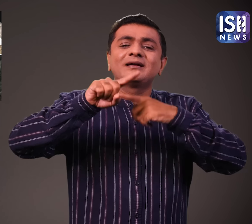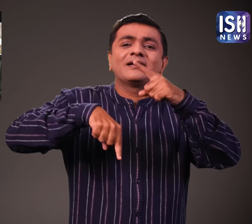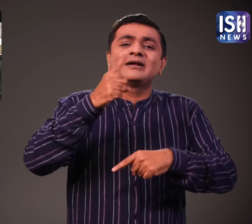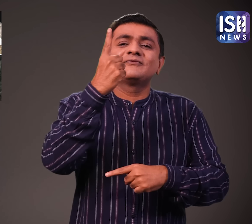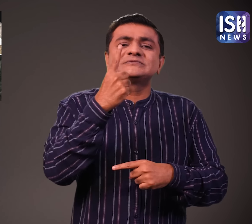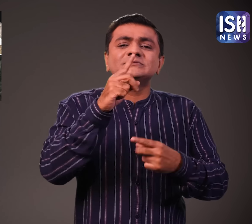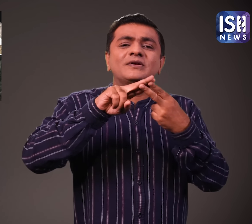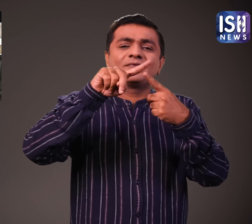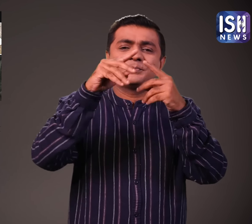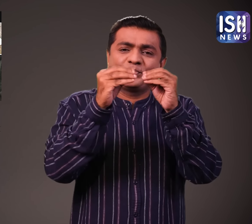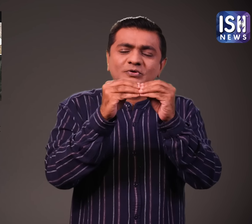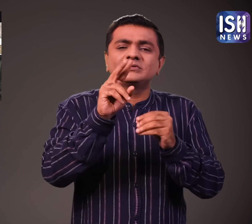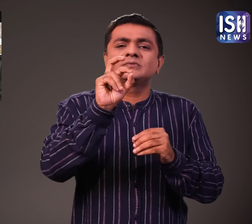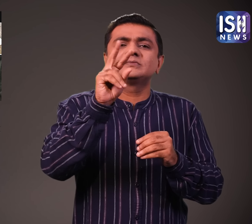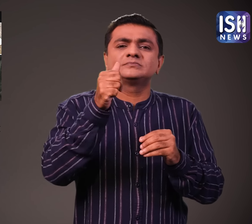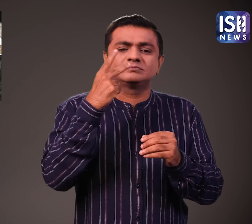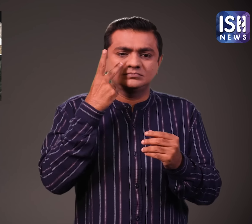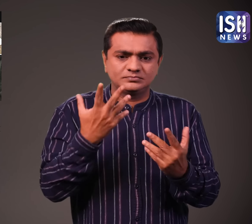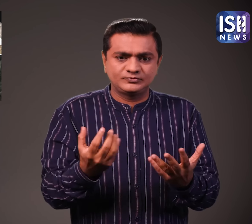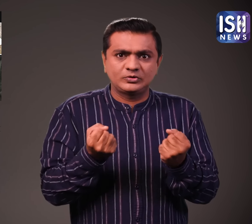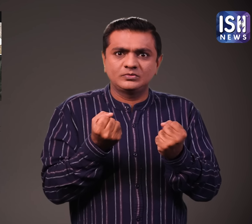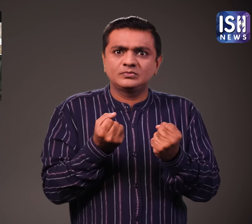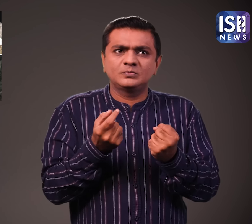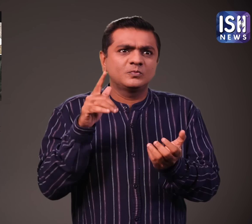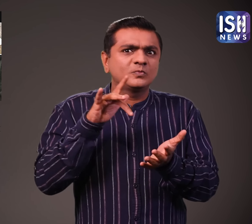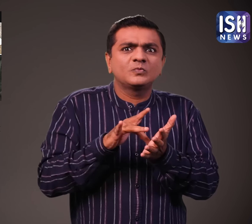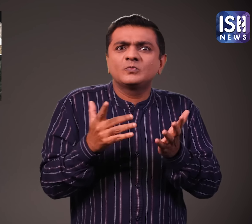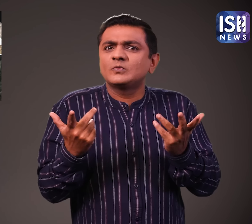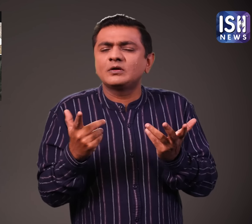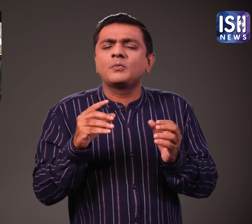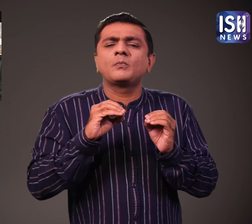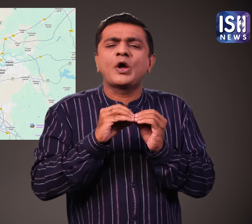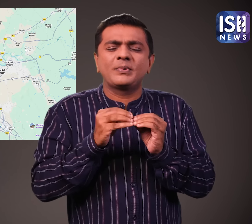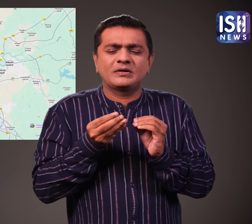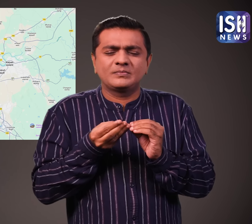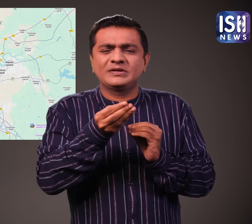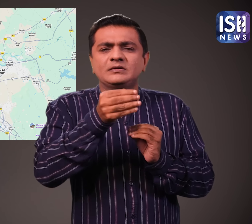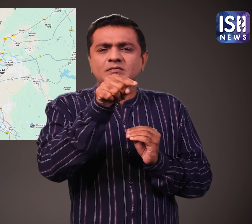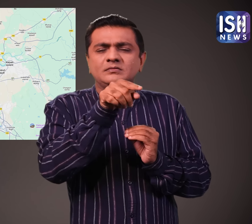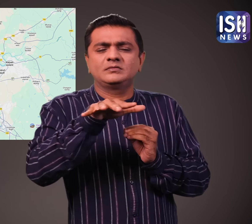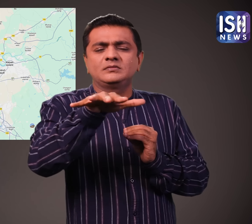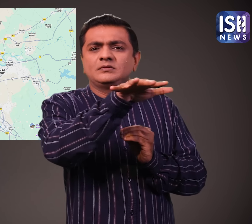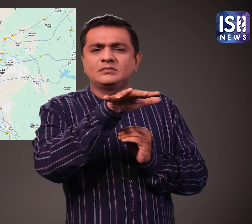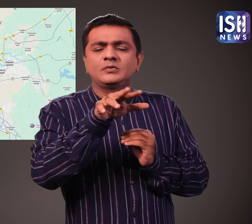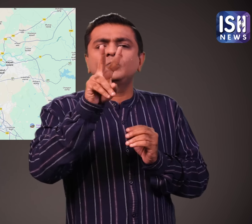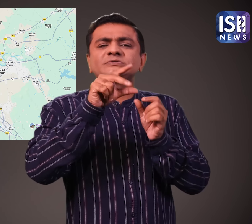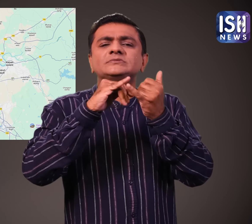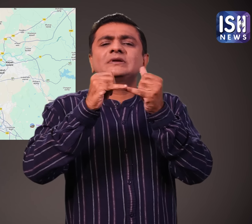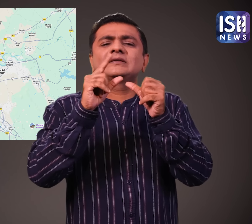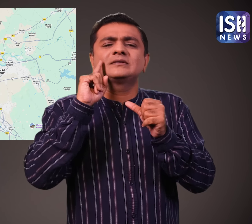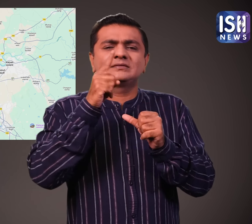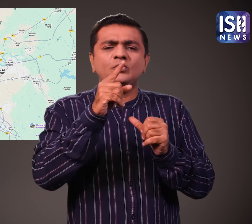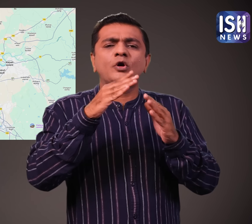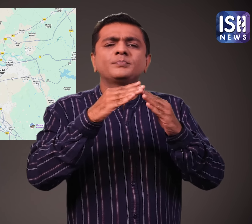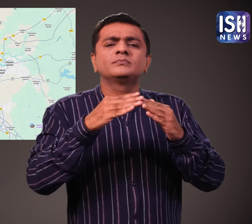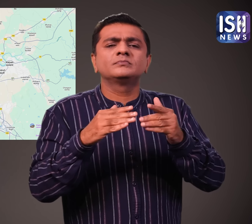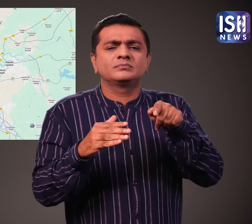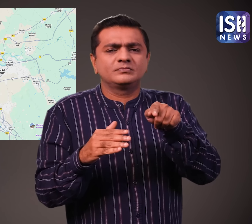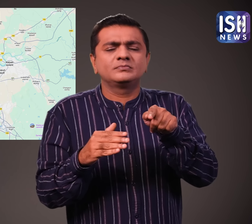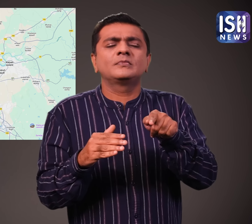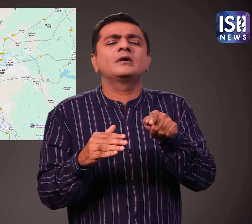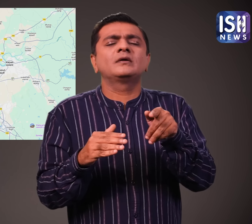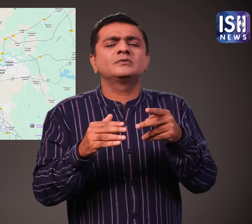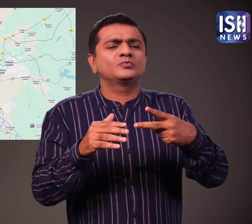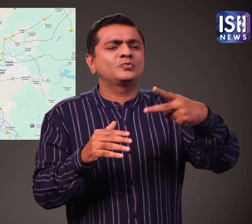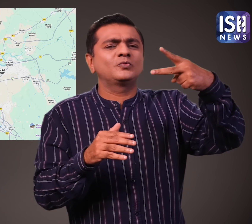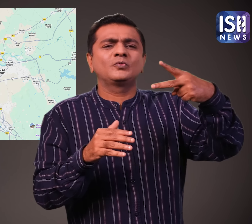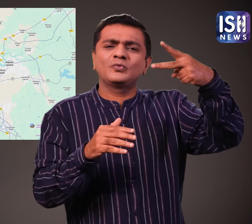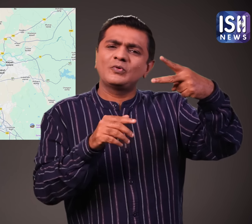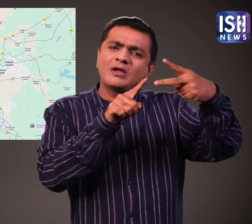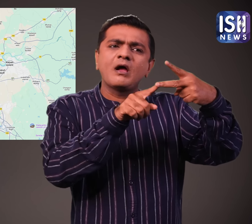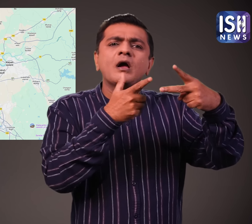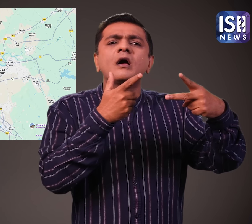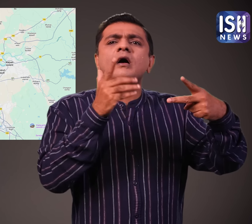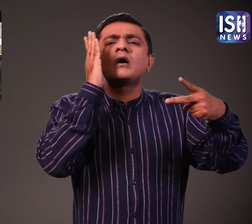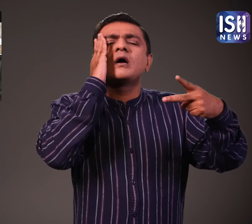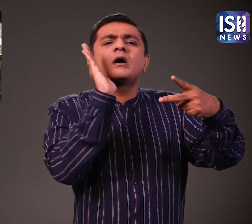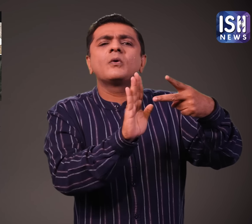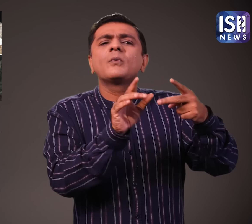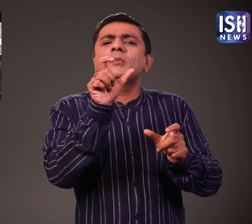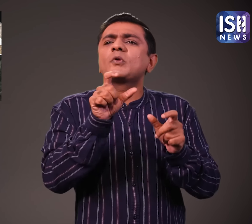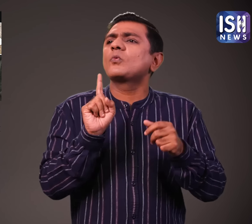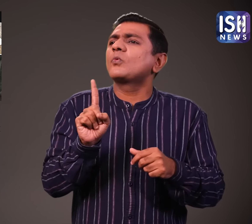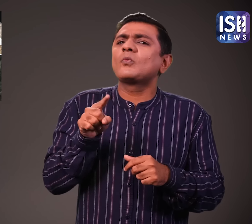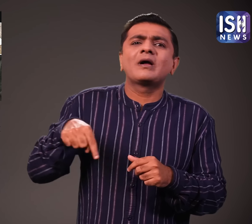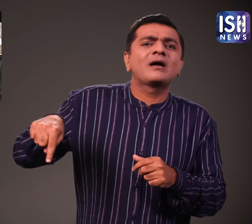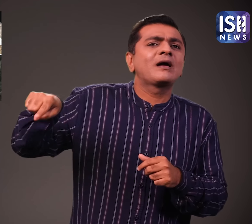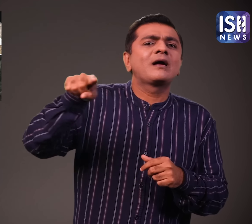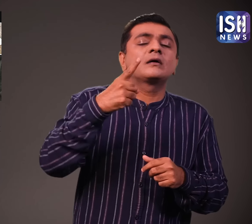On 1st February 2026, in Vasai, Mumbai, there was a old two-storey chawl